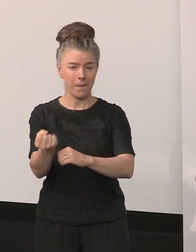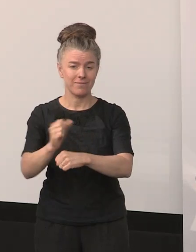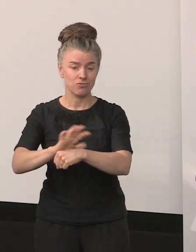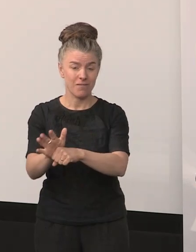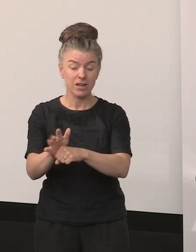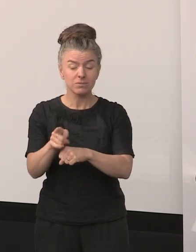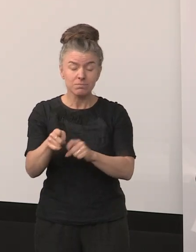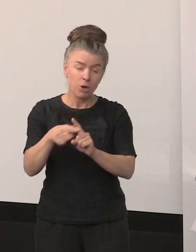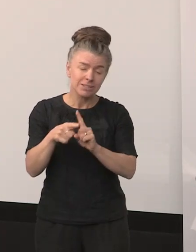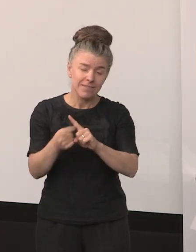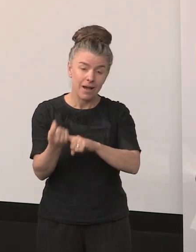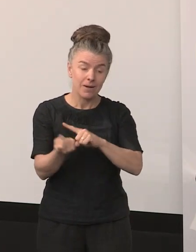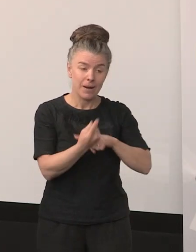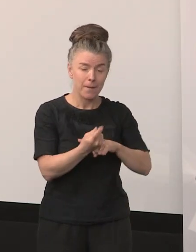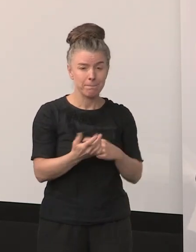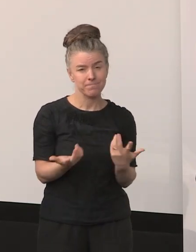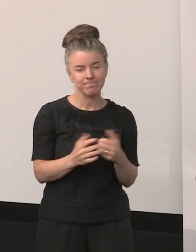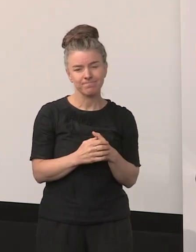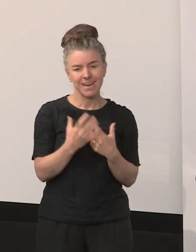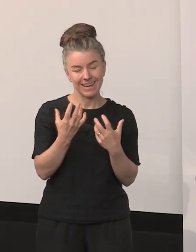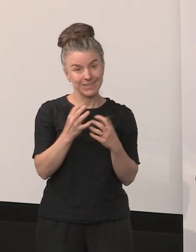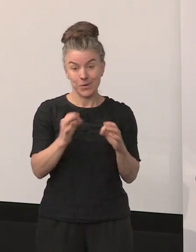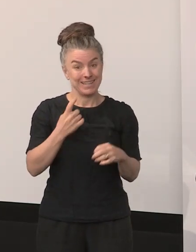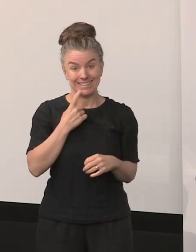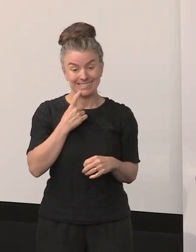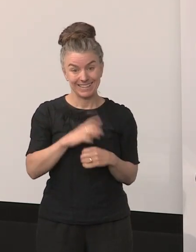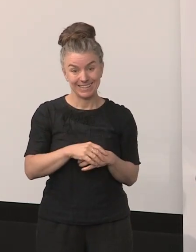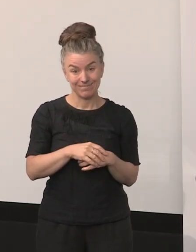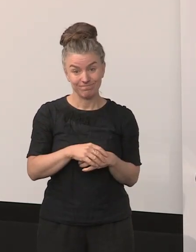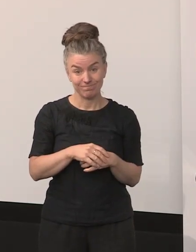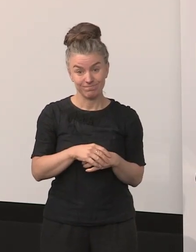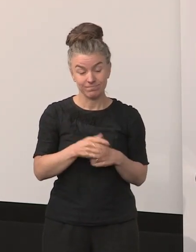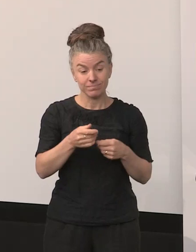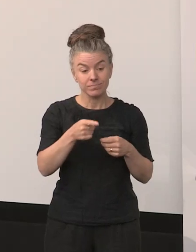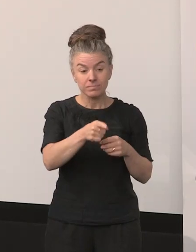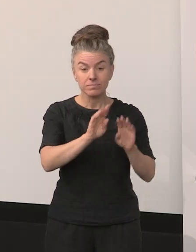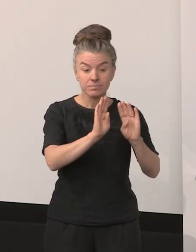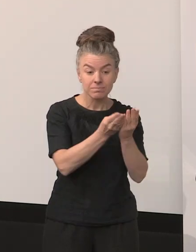and was tested as well. Both of them have been tested and tested negative. So, I think